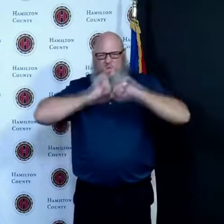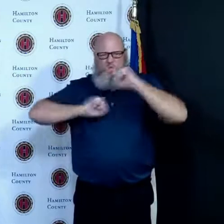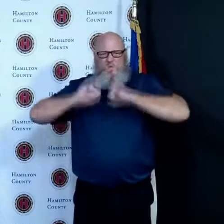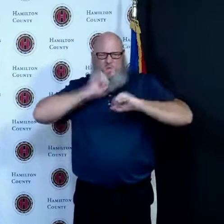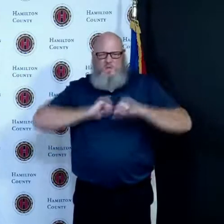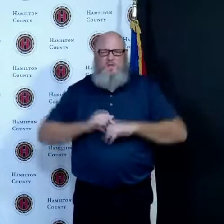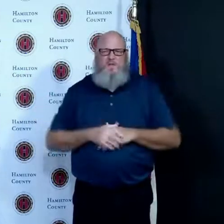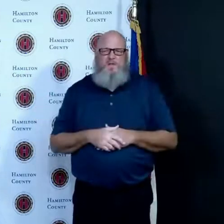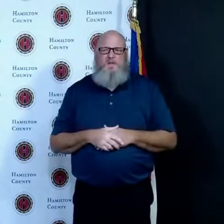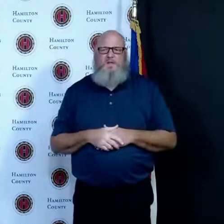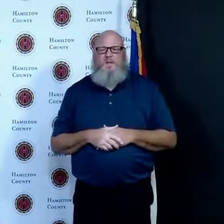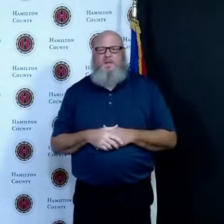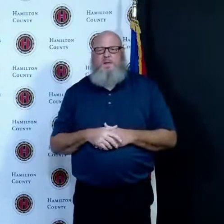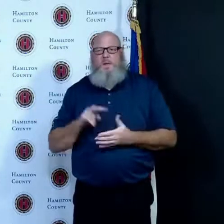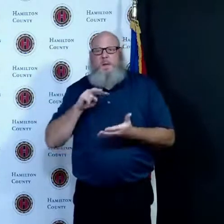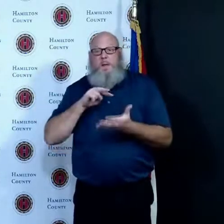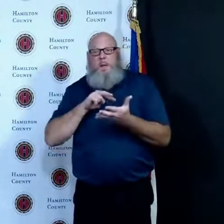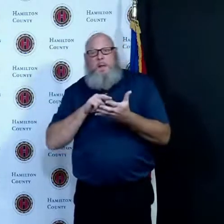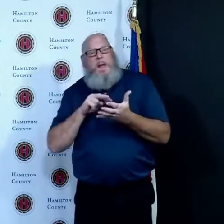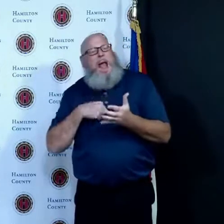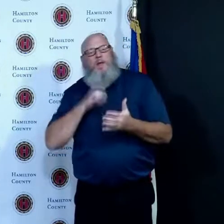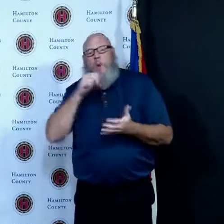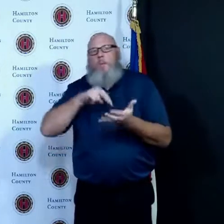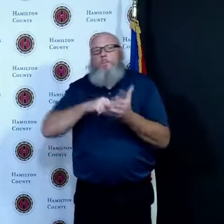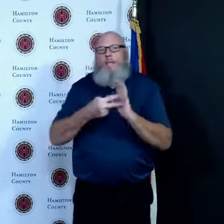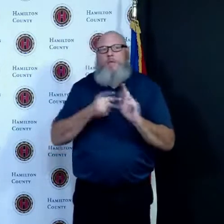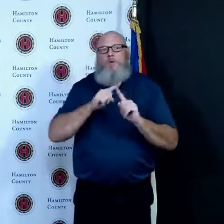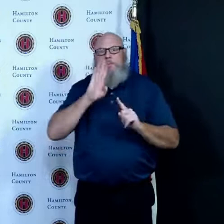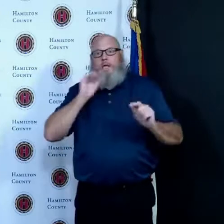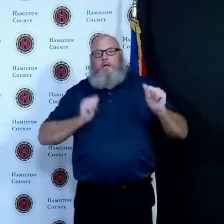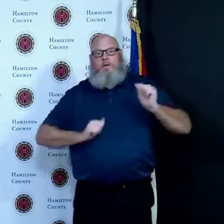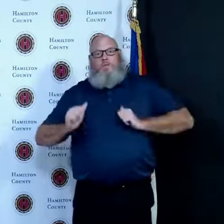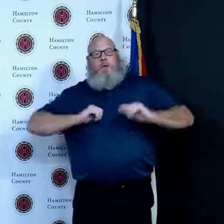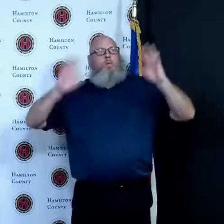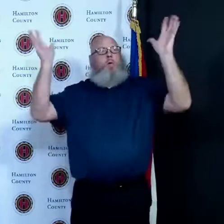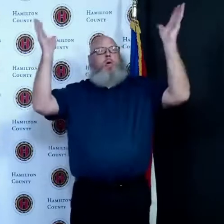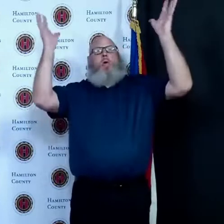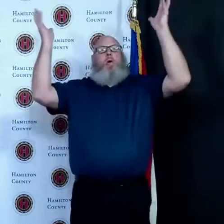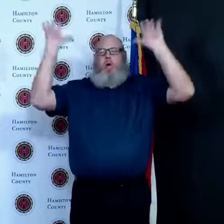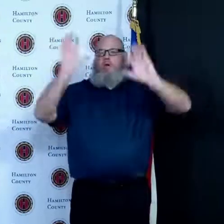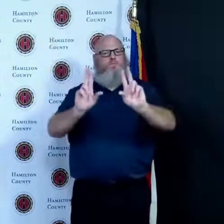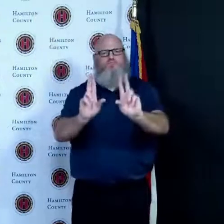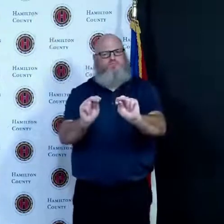to get the vaccine especially those over the age of 80. I know you know my mom's over the